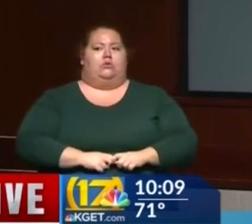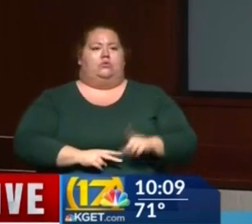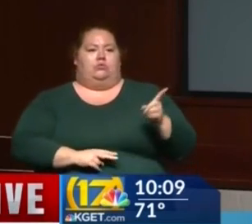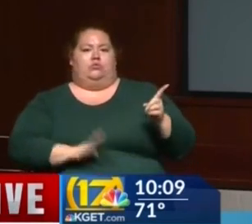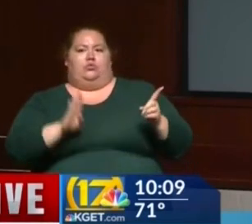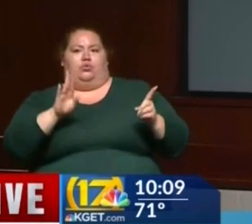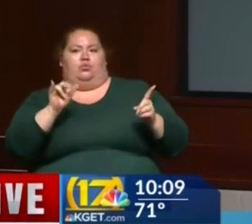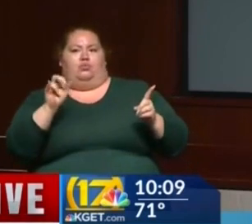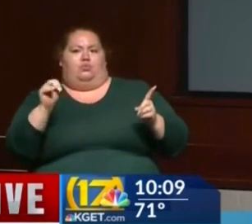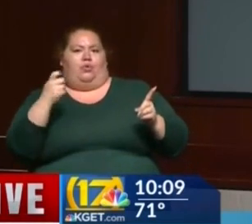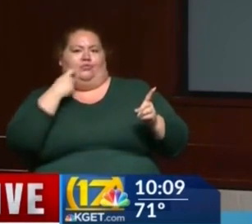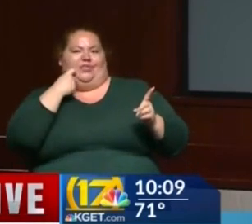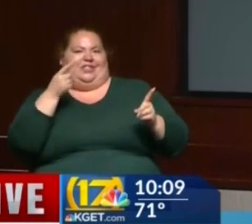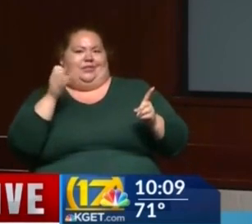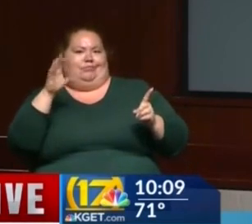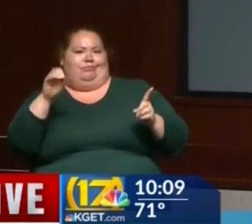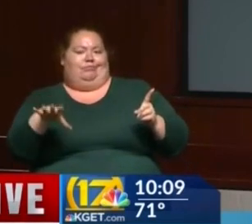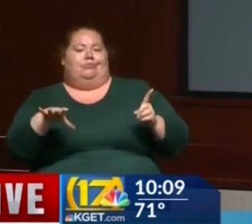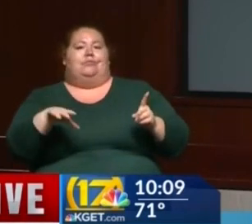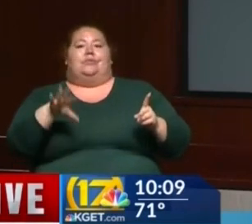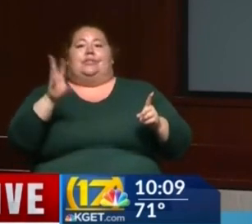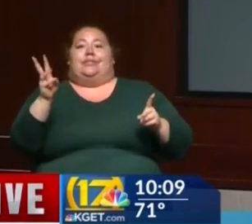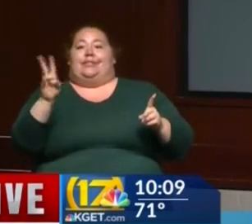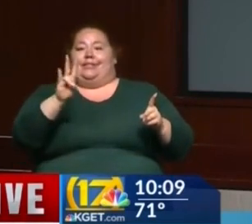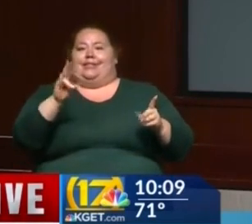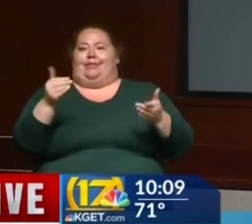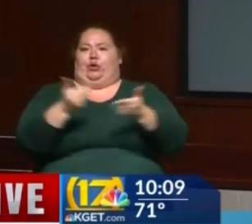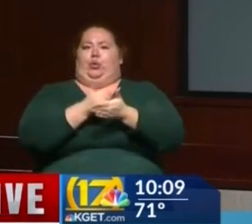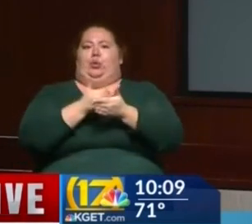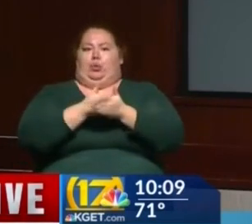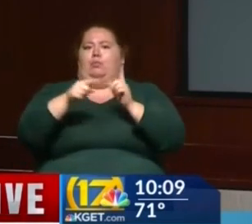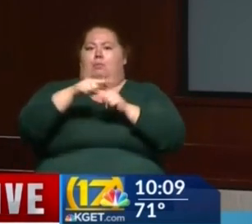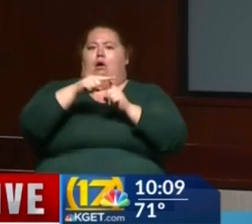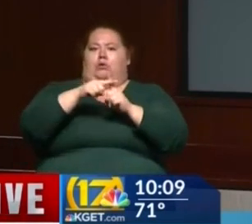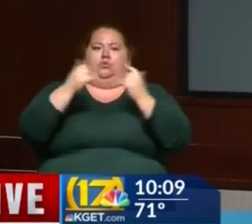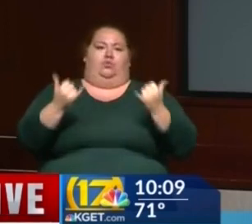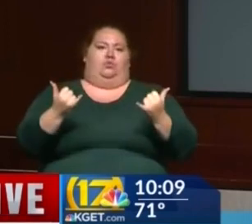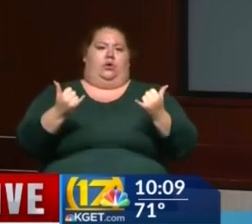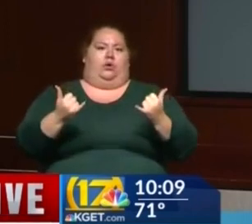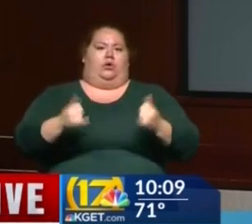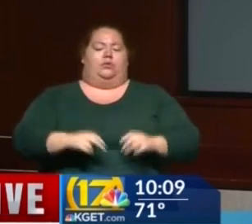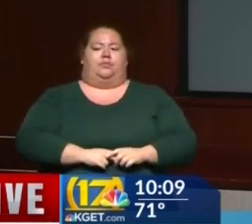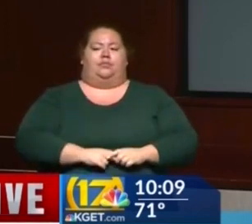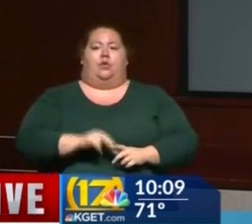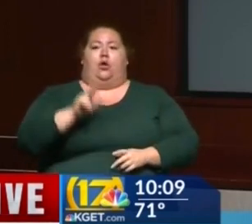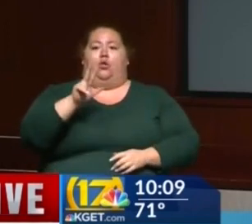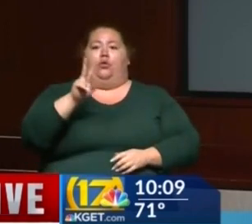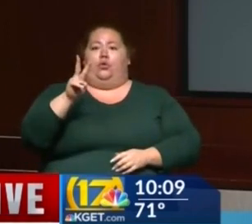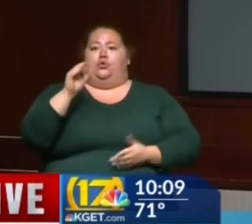IN OUR COMMUNITY FORTRAN TONEFOR COVID-19. OVER THE LAST SEVERAL MONTHS.